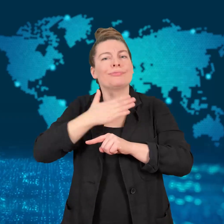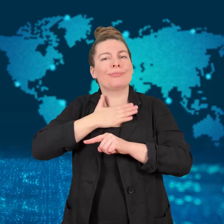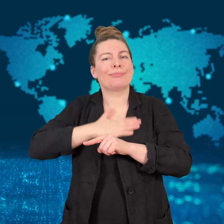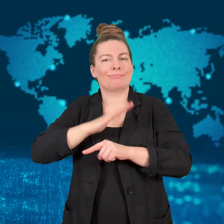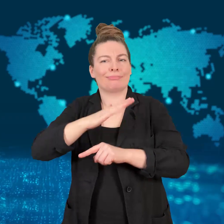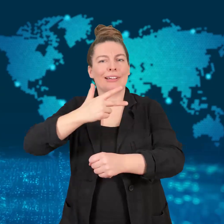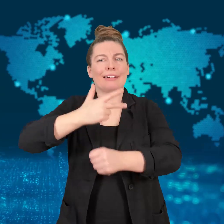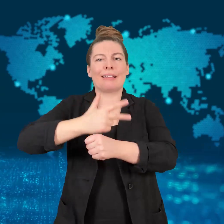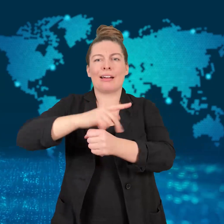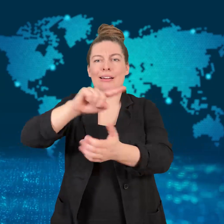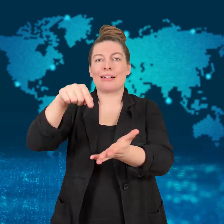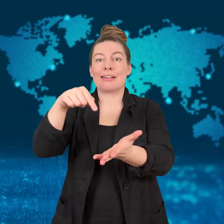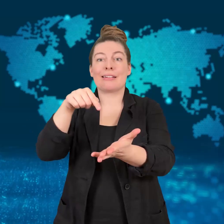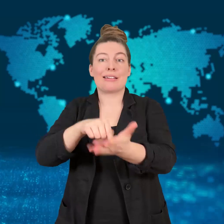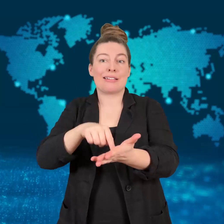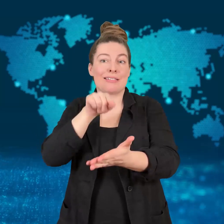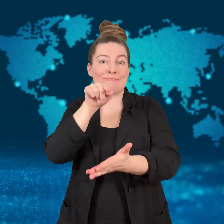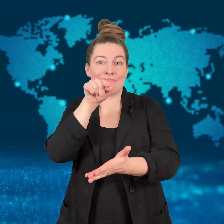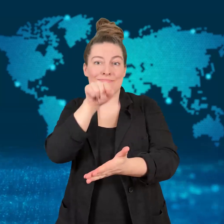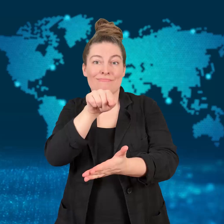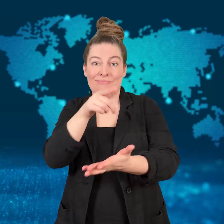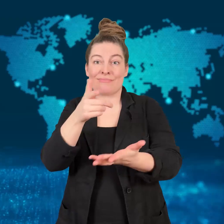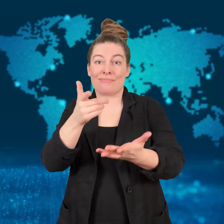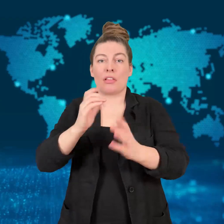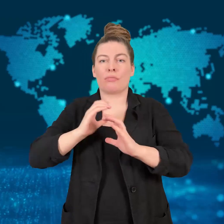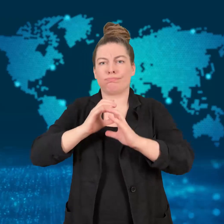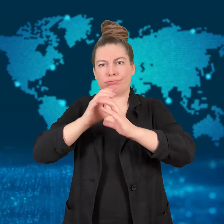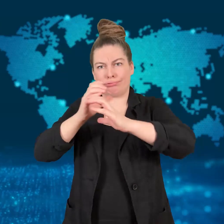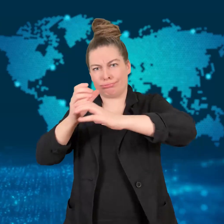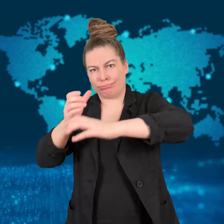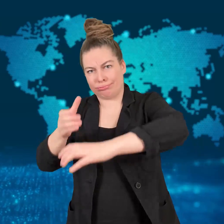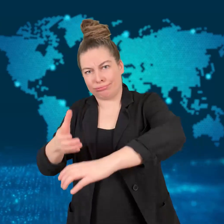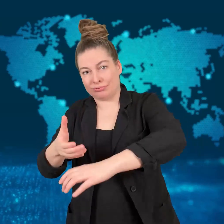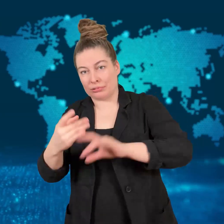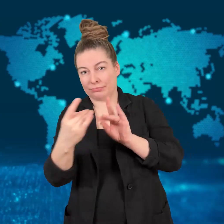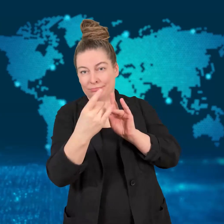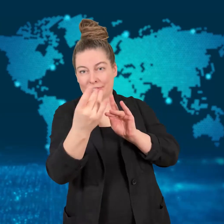San Agustin Acasaguastlan into Guatemala's capital,